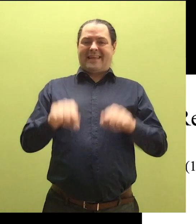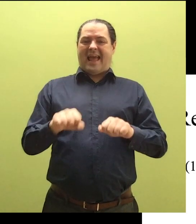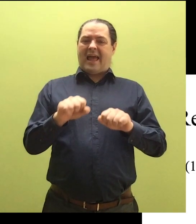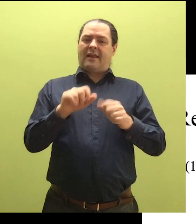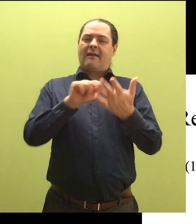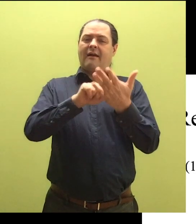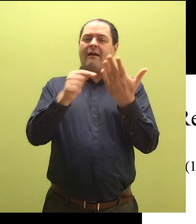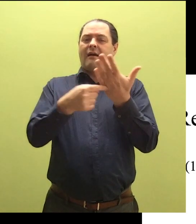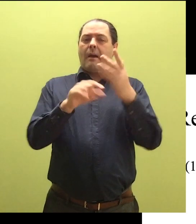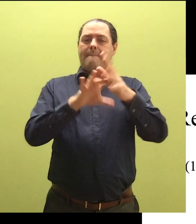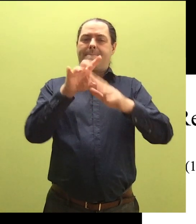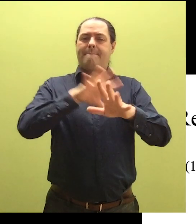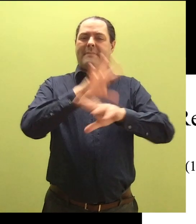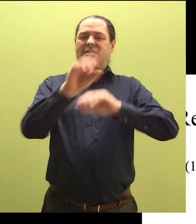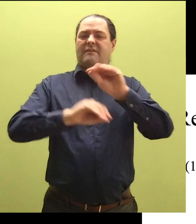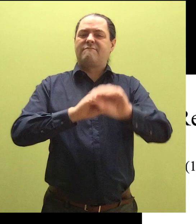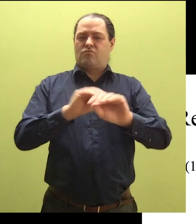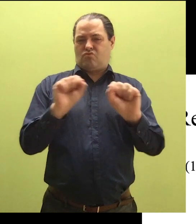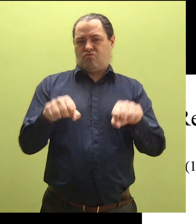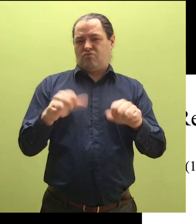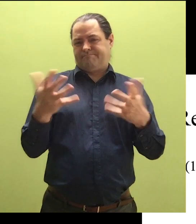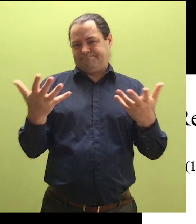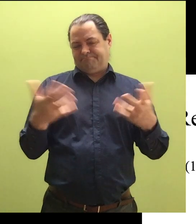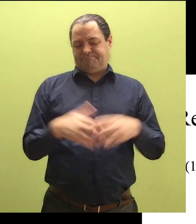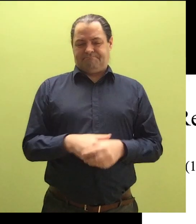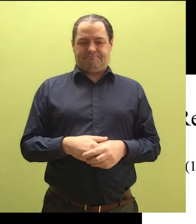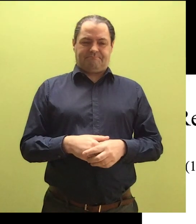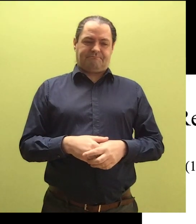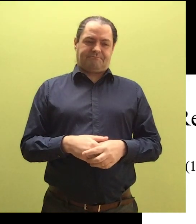the metaphorical meaning of "break", as can be seen in 15